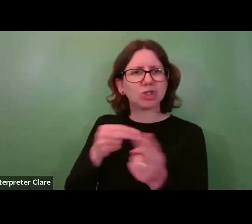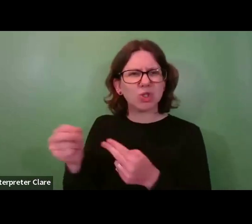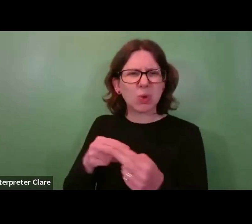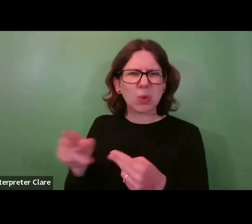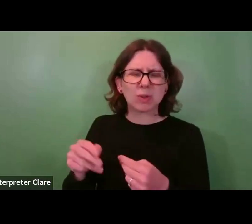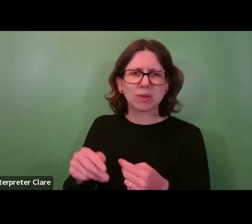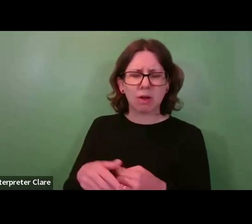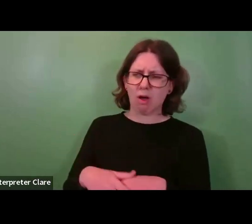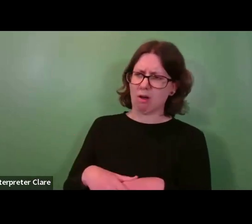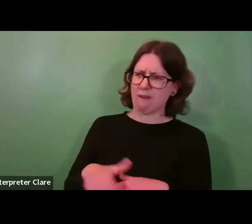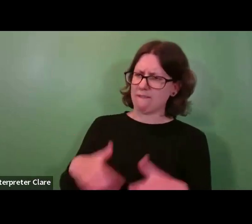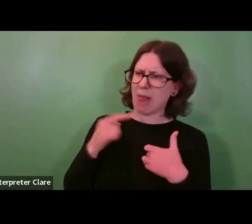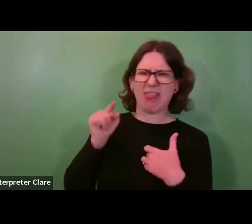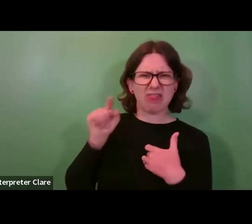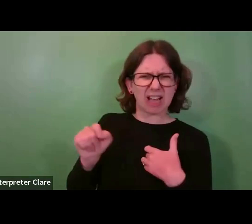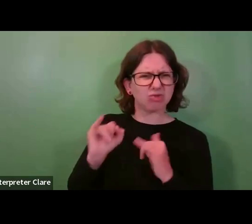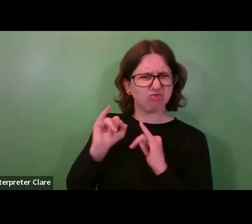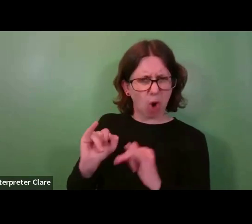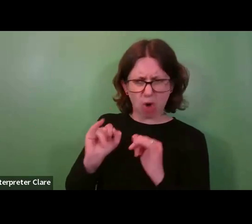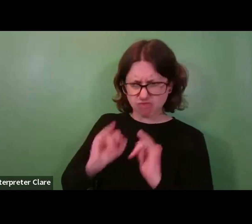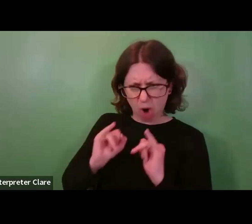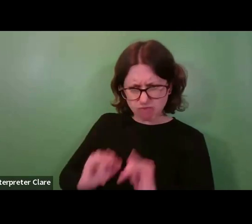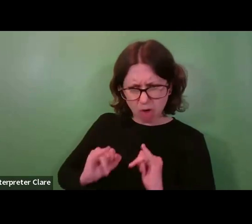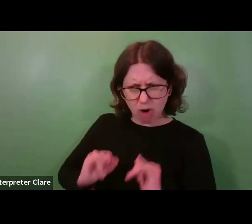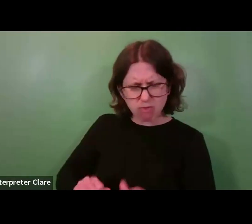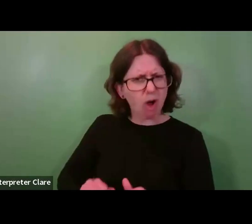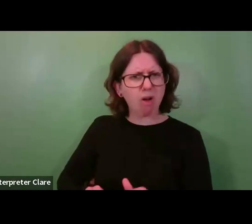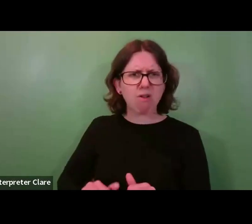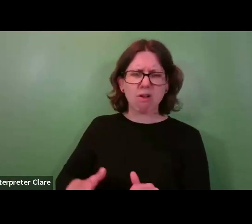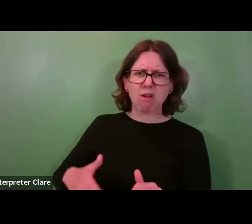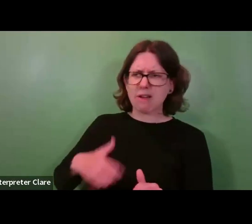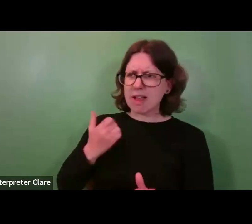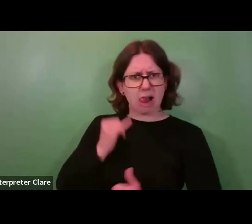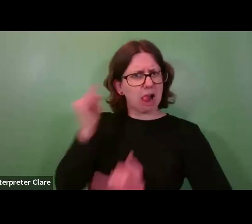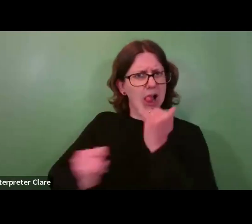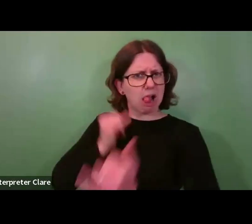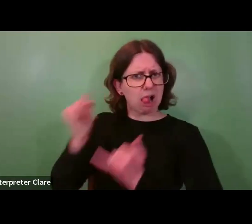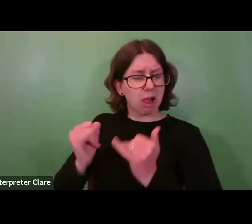to change it," and, "We should get involved somehow," but oh, well, it's someone else's job.